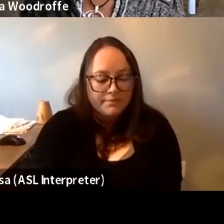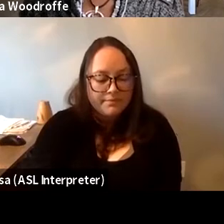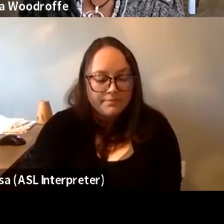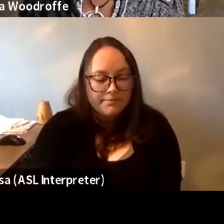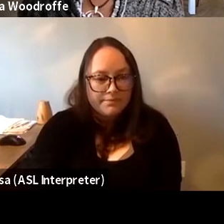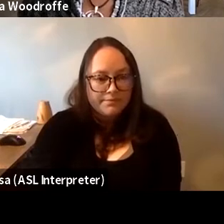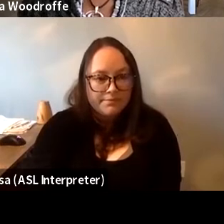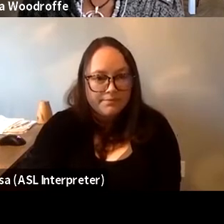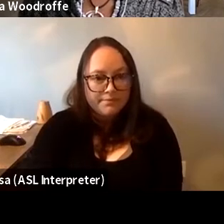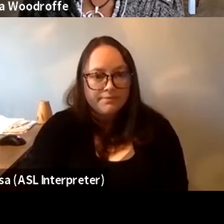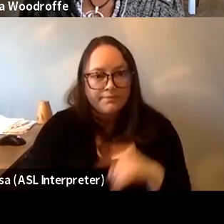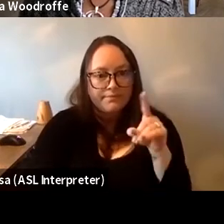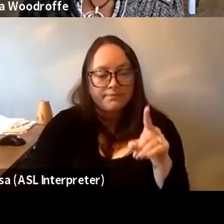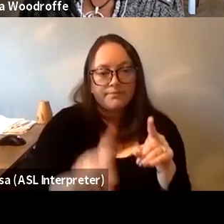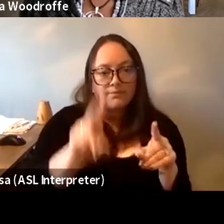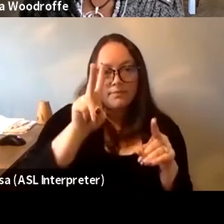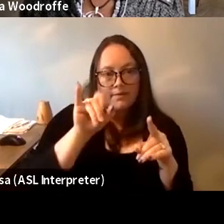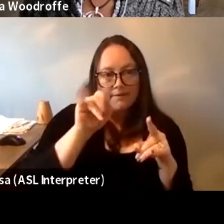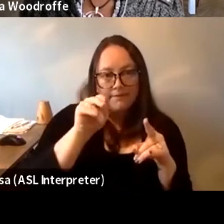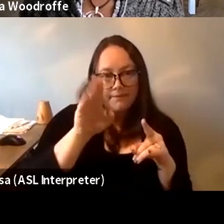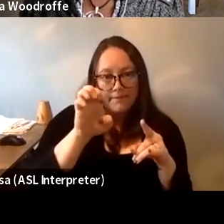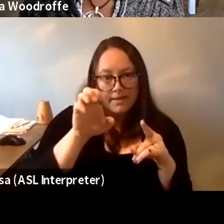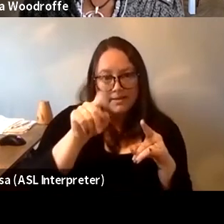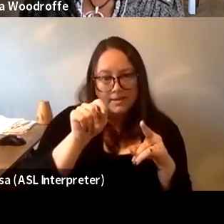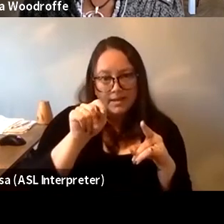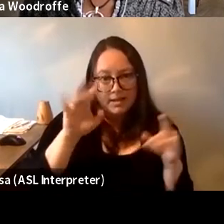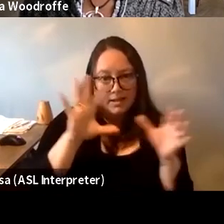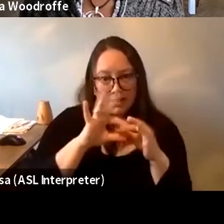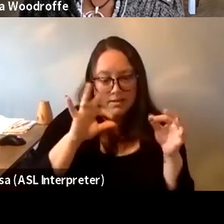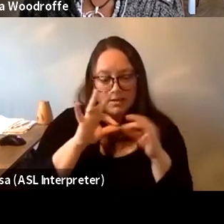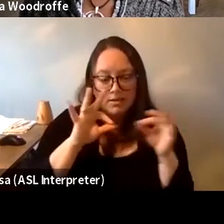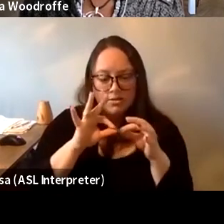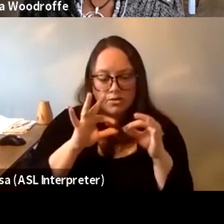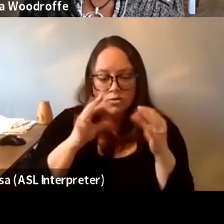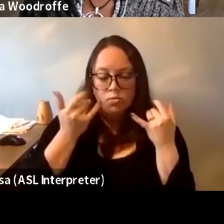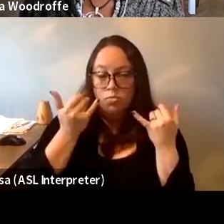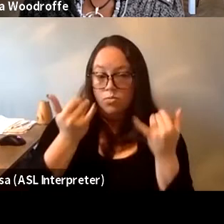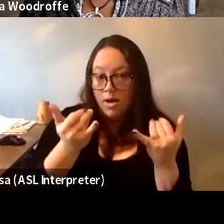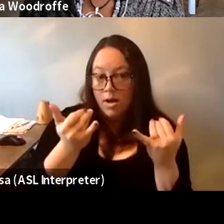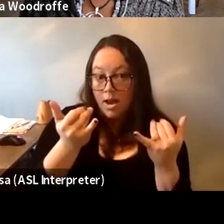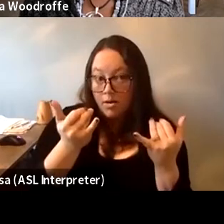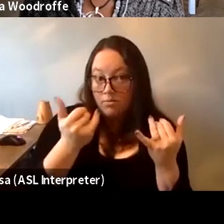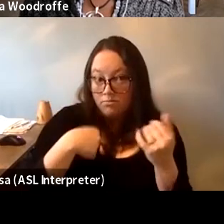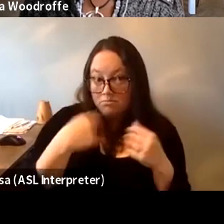So now, so I do understand right now that it at this point, it's